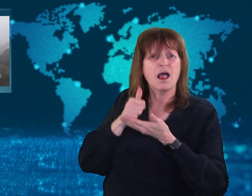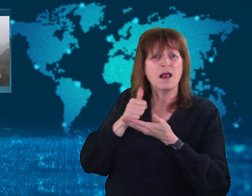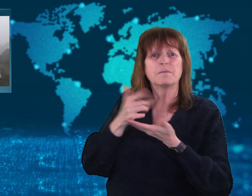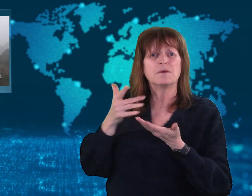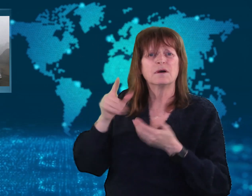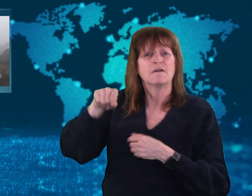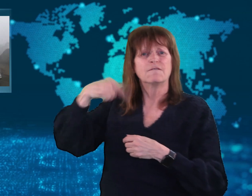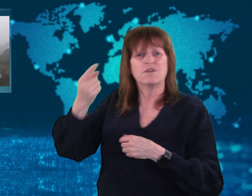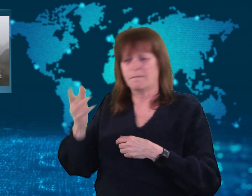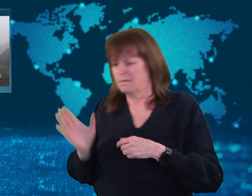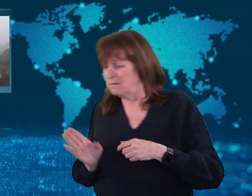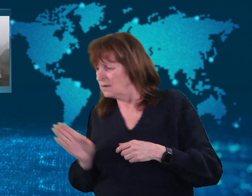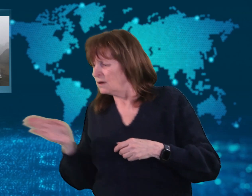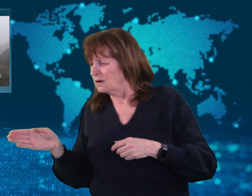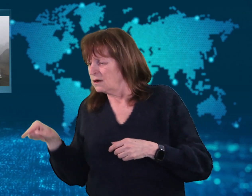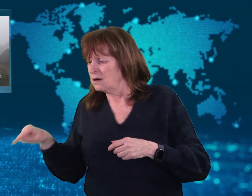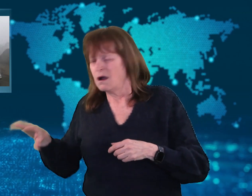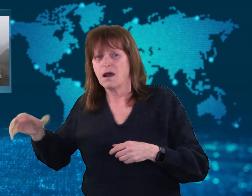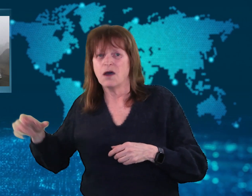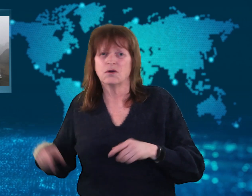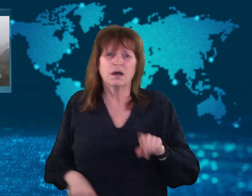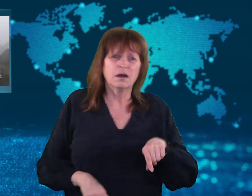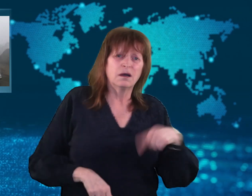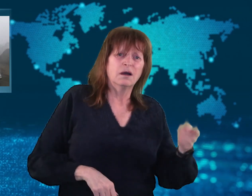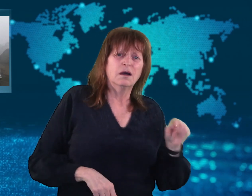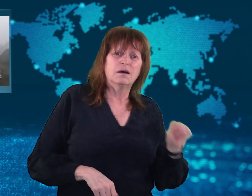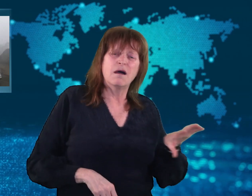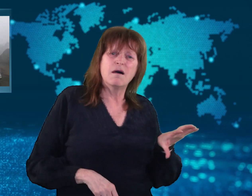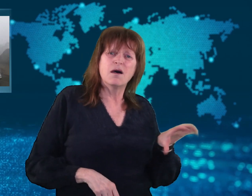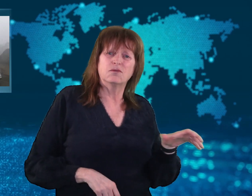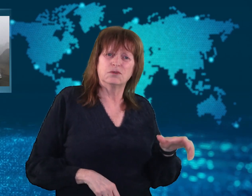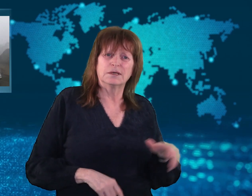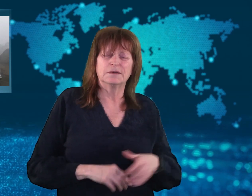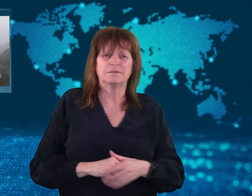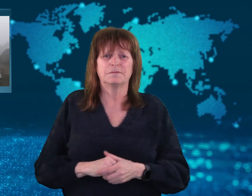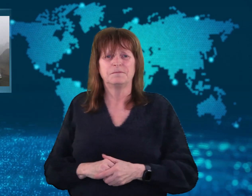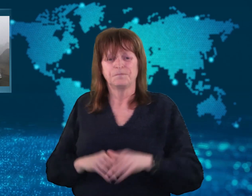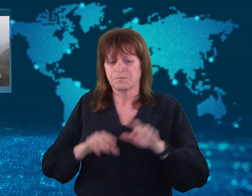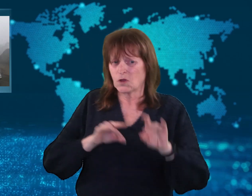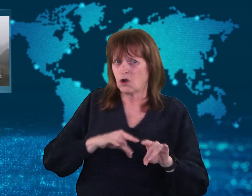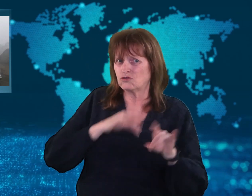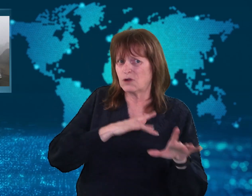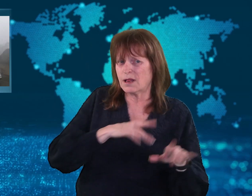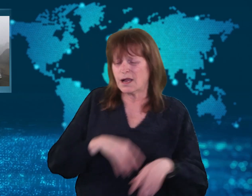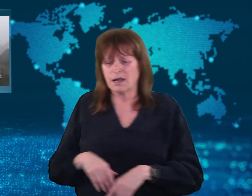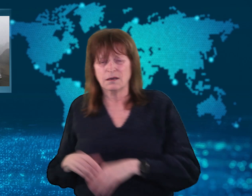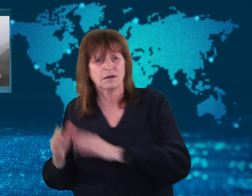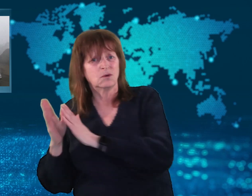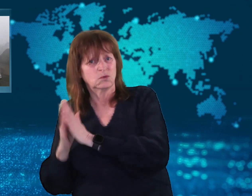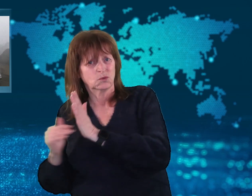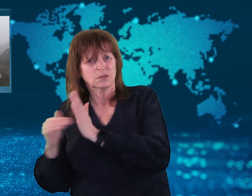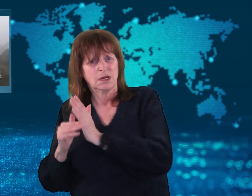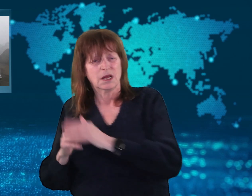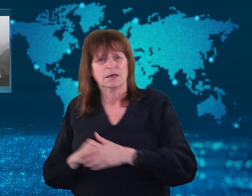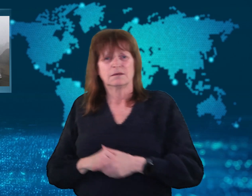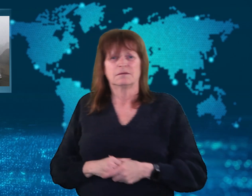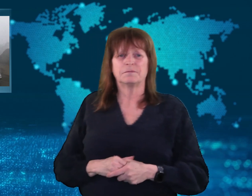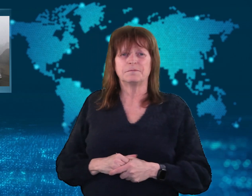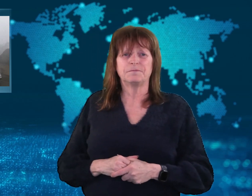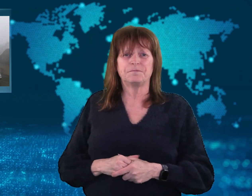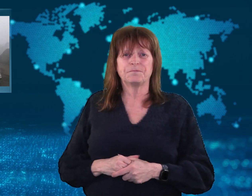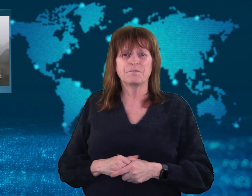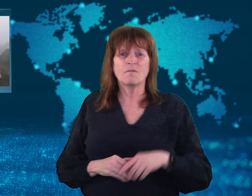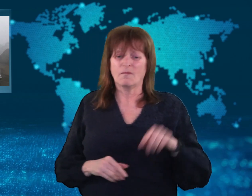the natural disasters that hit over the past week. The nation has